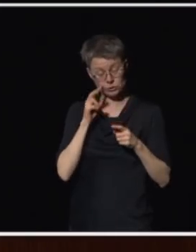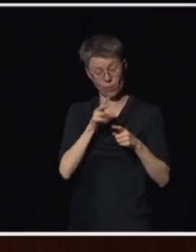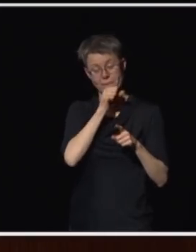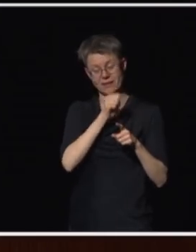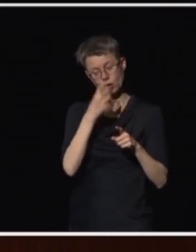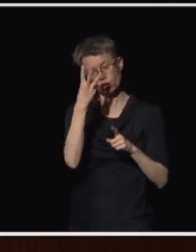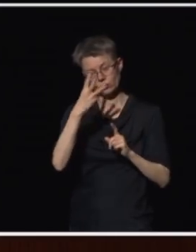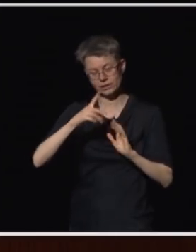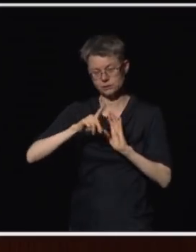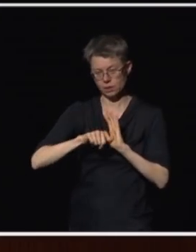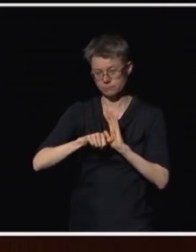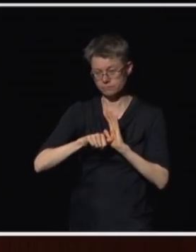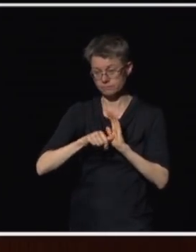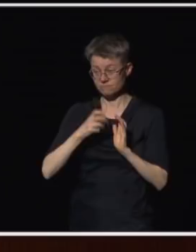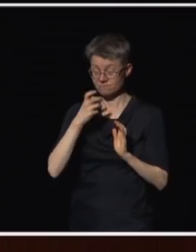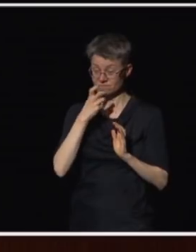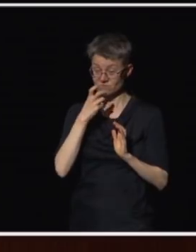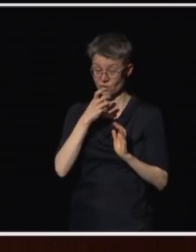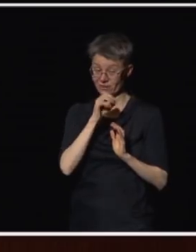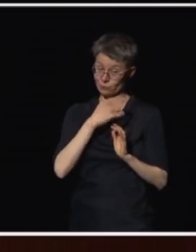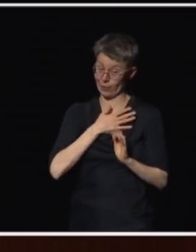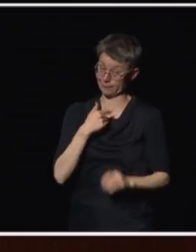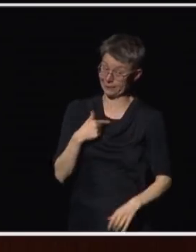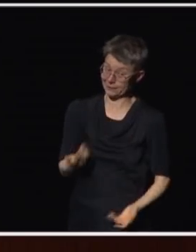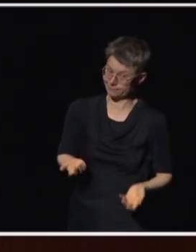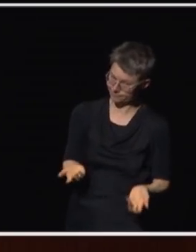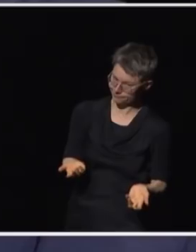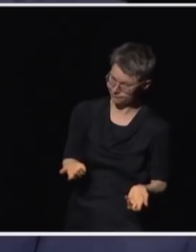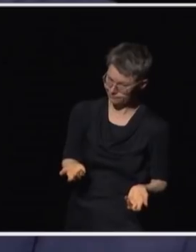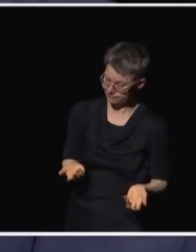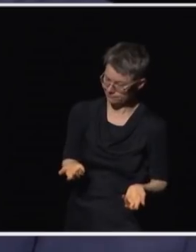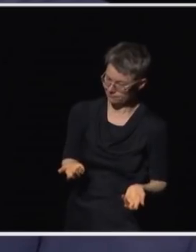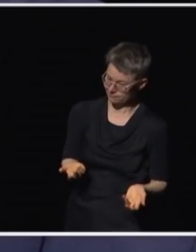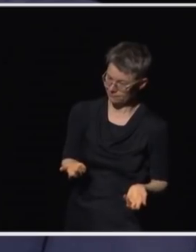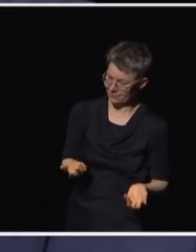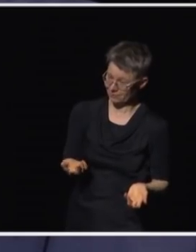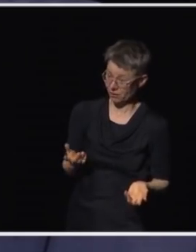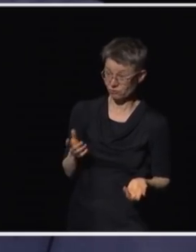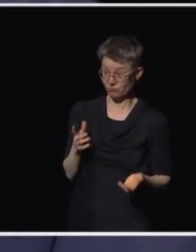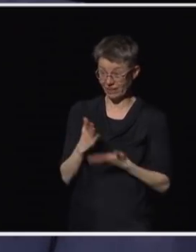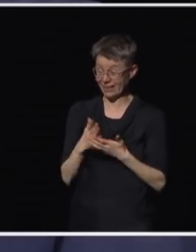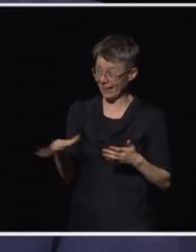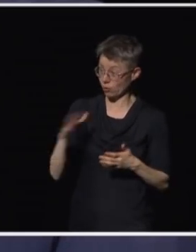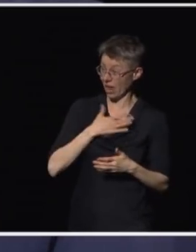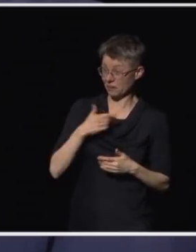I'm sorry he's not a particular fan of mine but everybody isn't going to be a fan of yours. That's not how the world works.